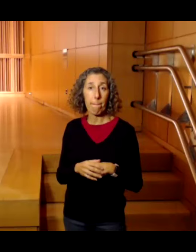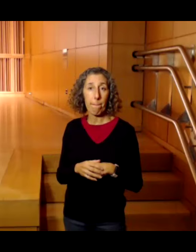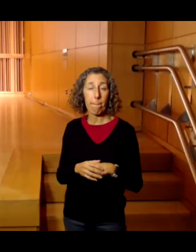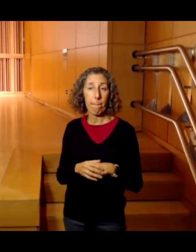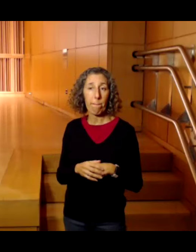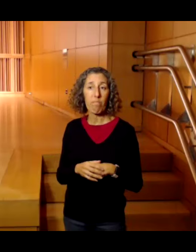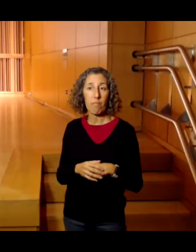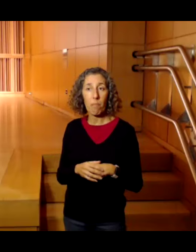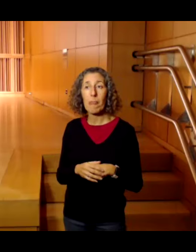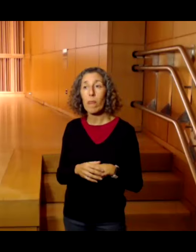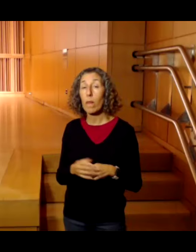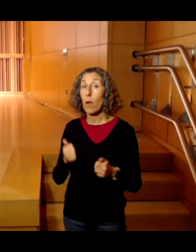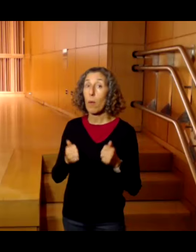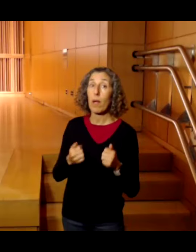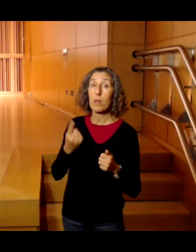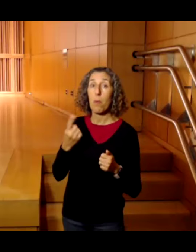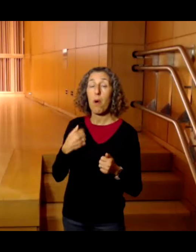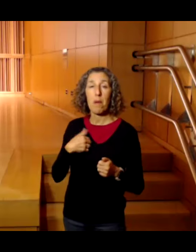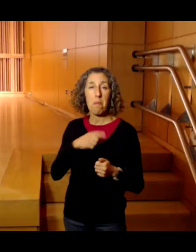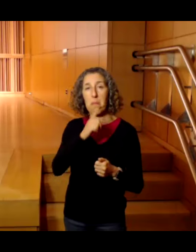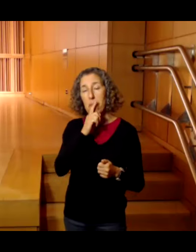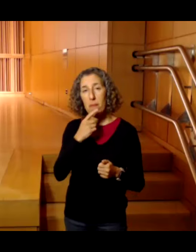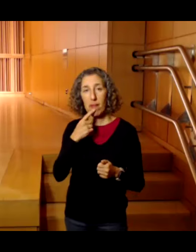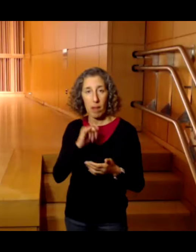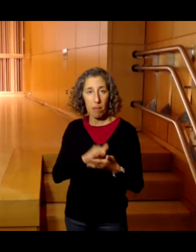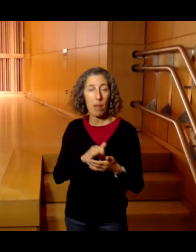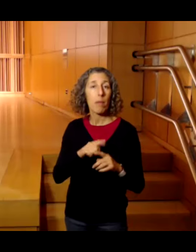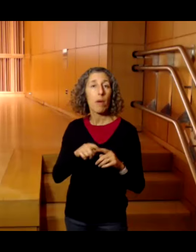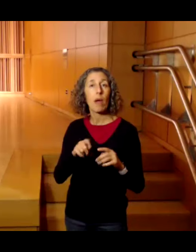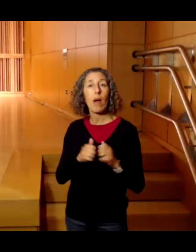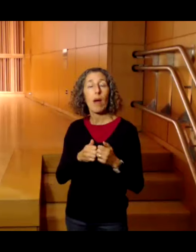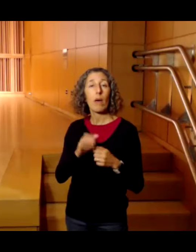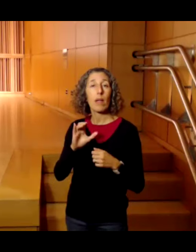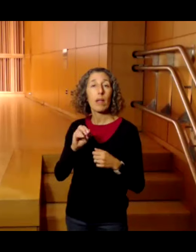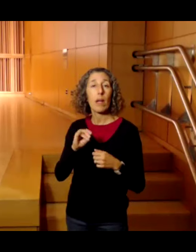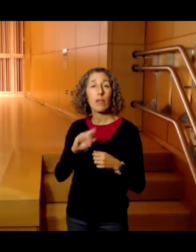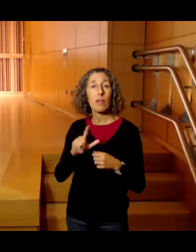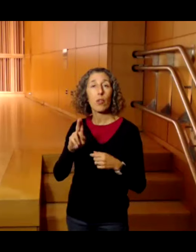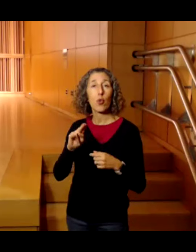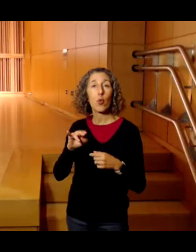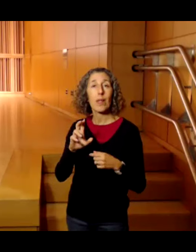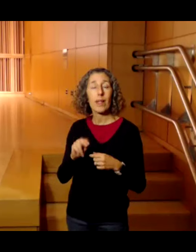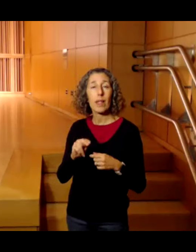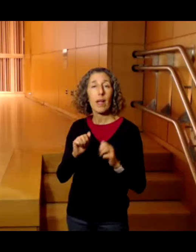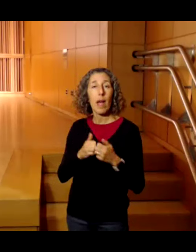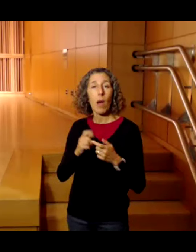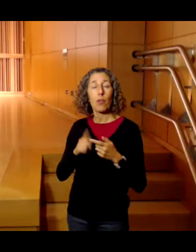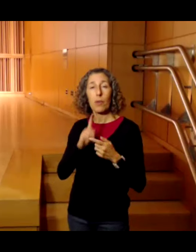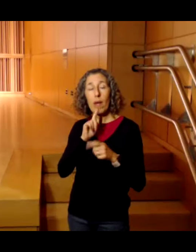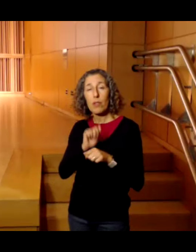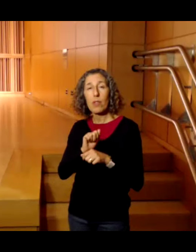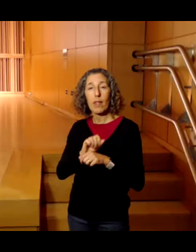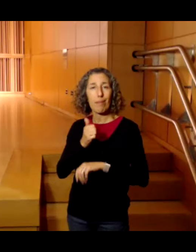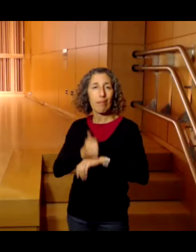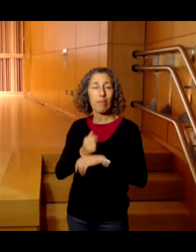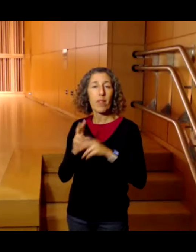what Robert goes on to achieve in conjugal union, then, is to shift the very ground for assessing the link between black life and text in the 19th century.